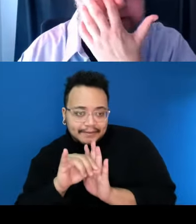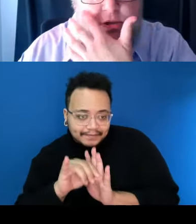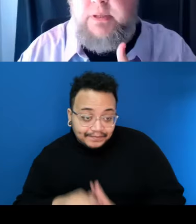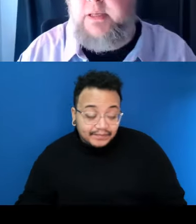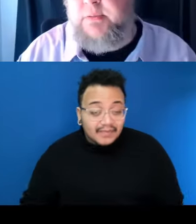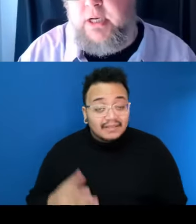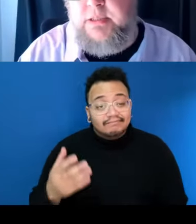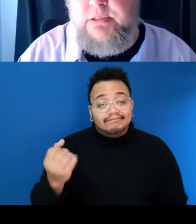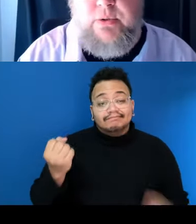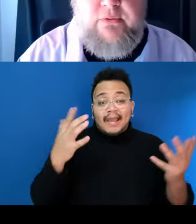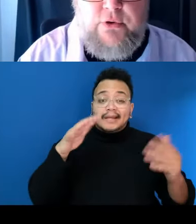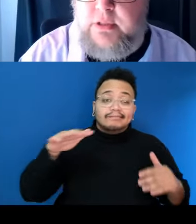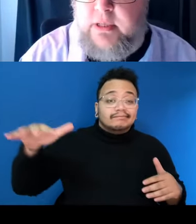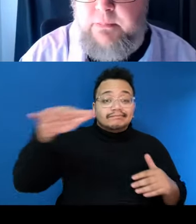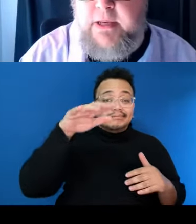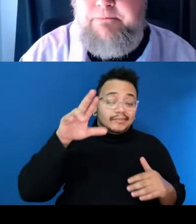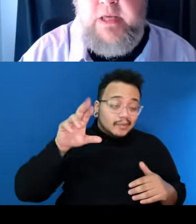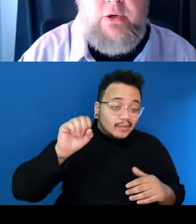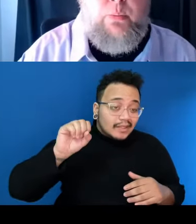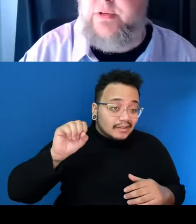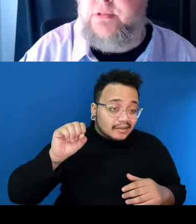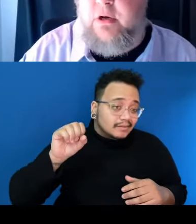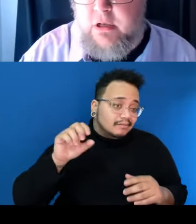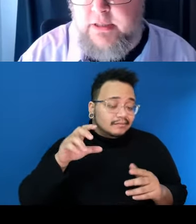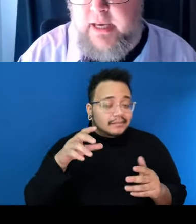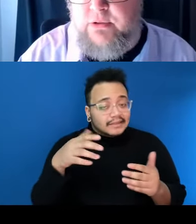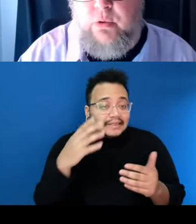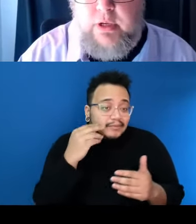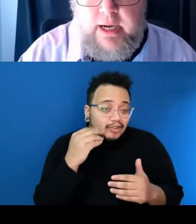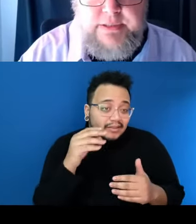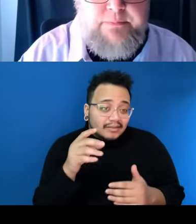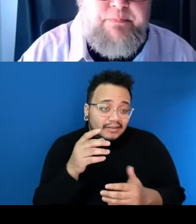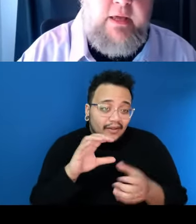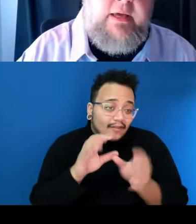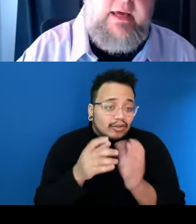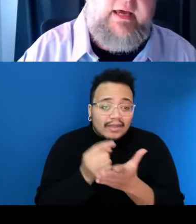are still being subjected to conversion therapy, whether it's called that or not.